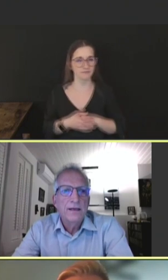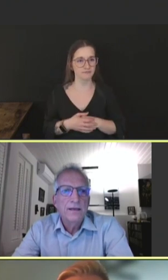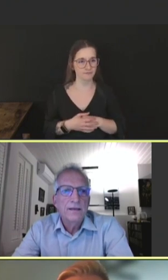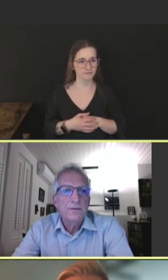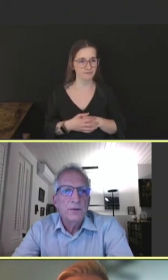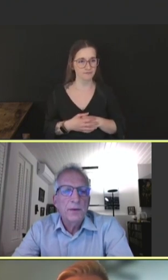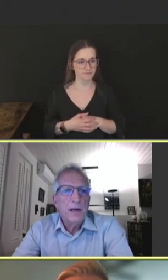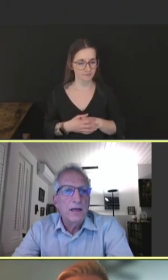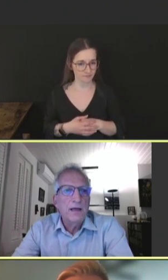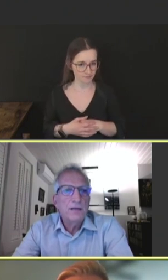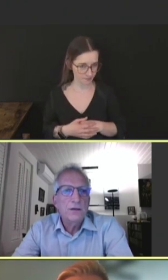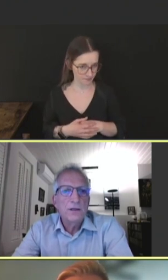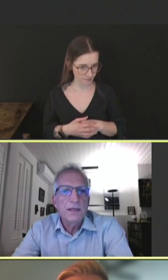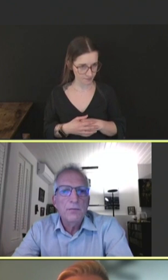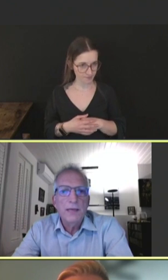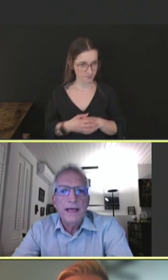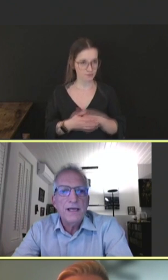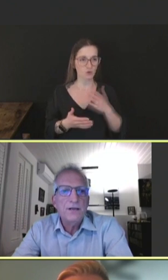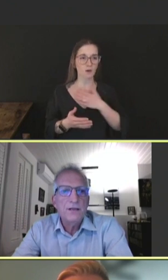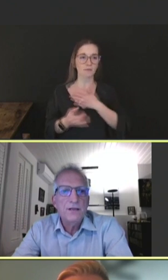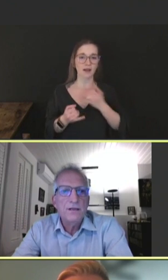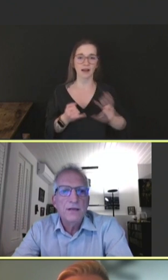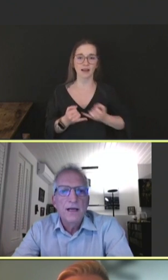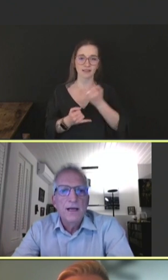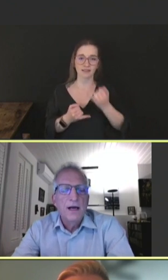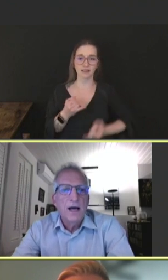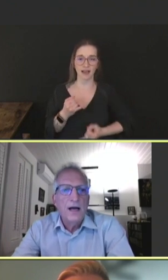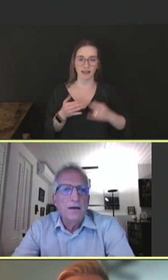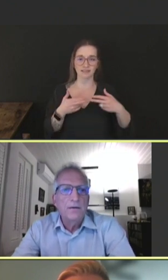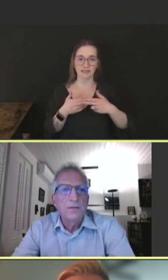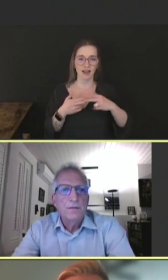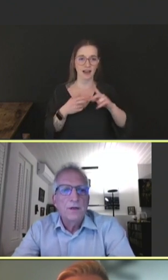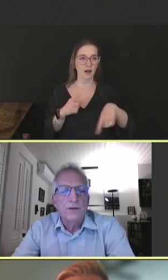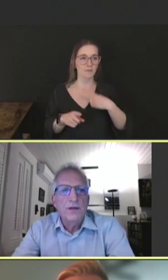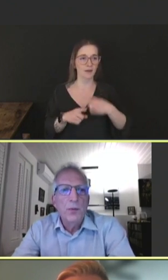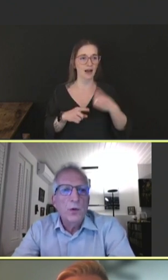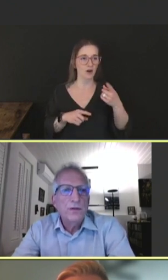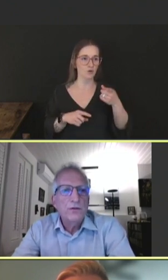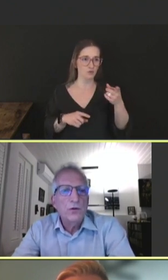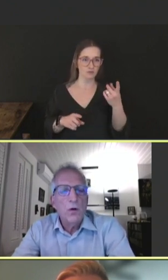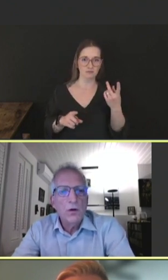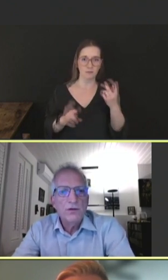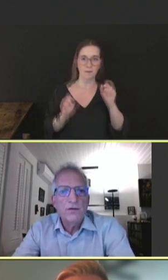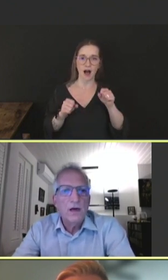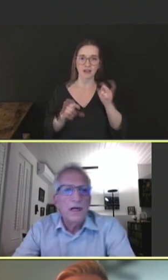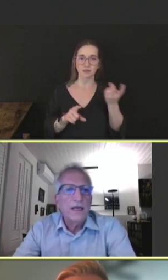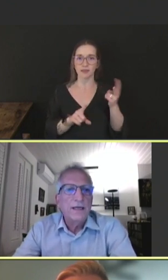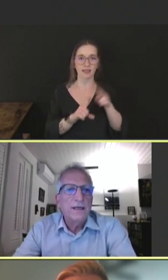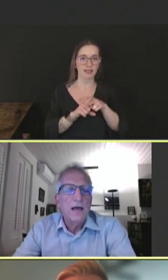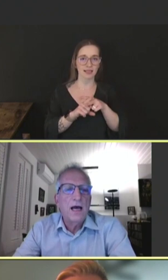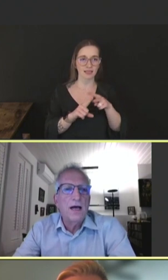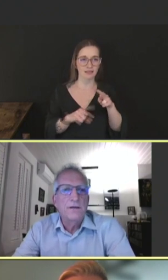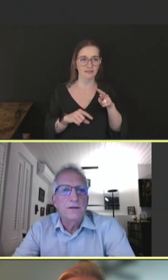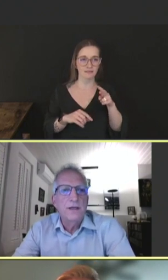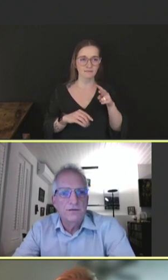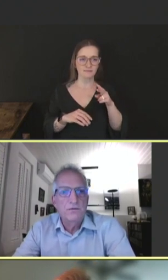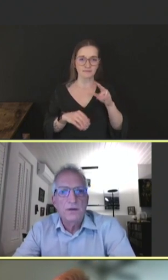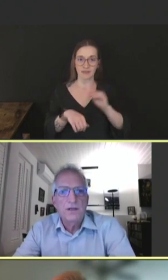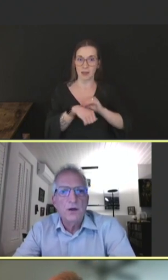This will be my last on the implications. Yeah, it's important to quantify that there's